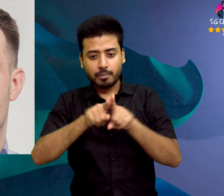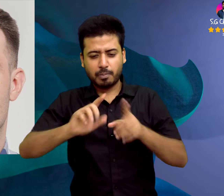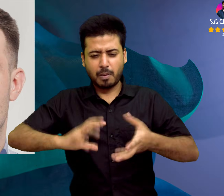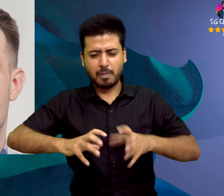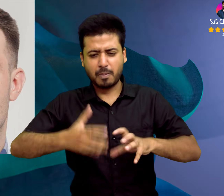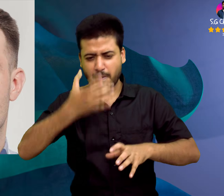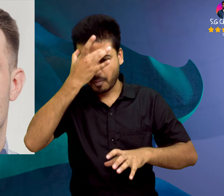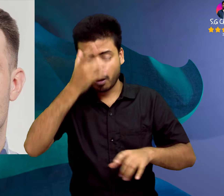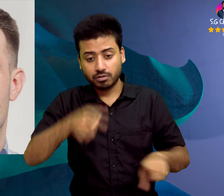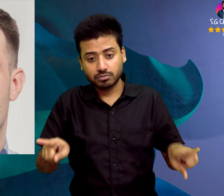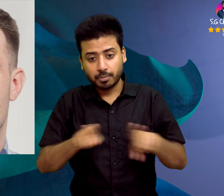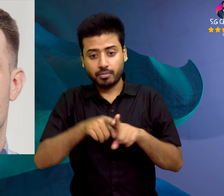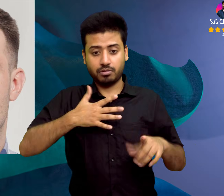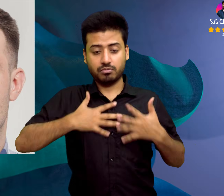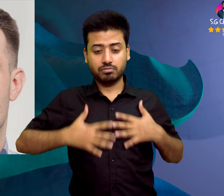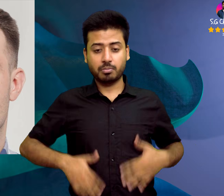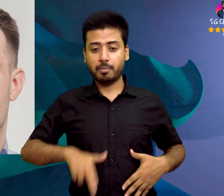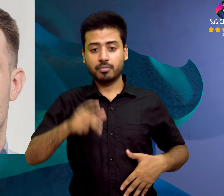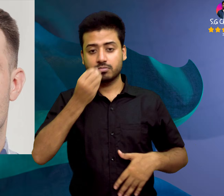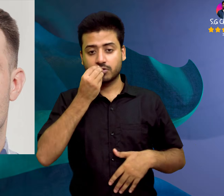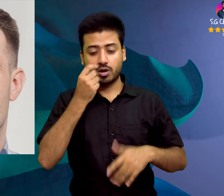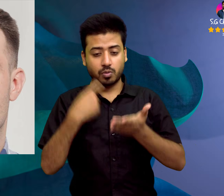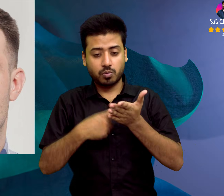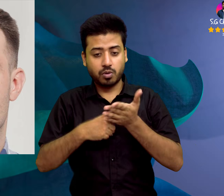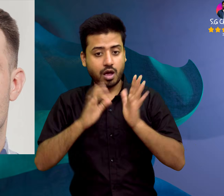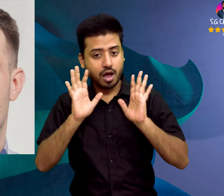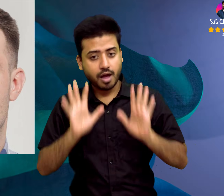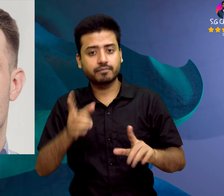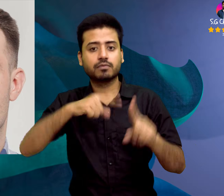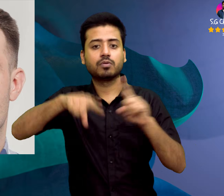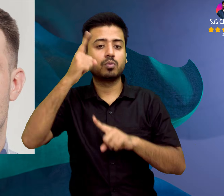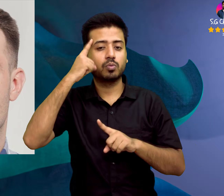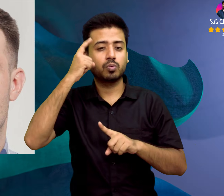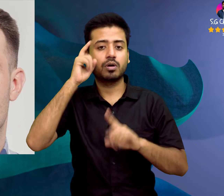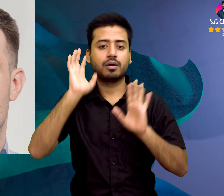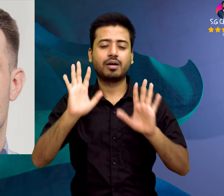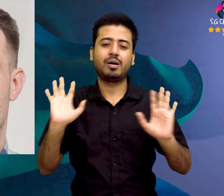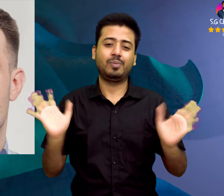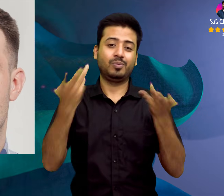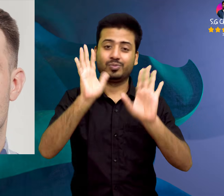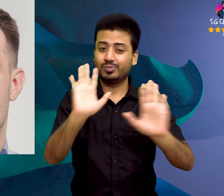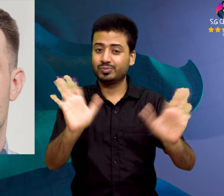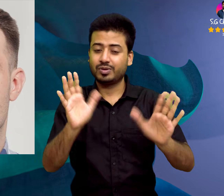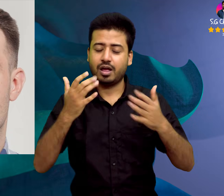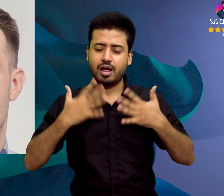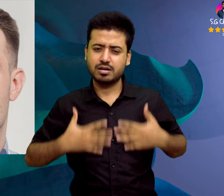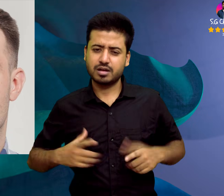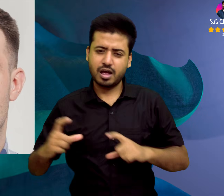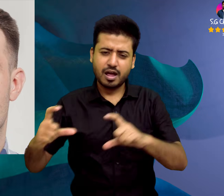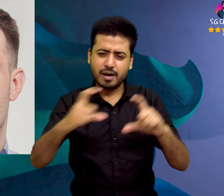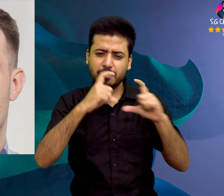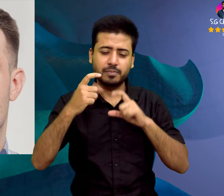SIBO, and feelings of severe bloating. If the gap between lunch and dinner stretches beyond 5 hours,